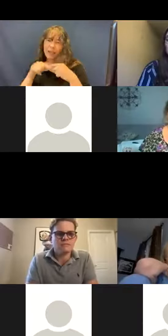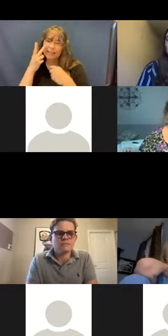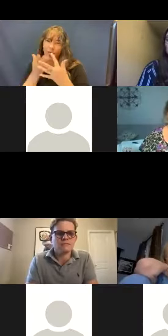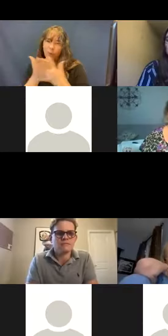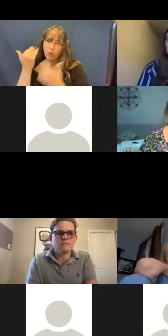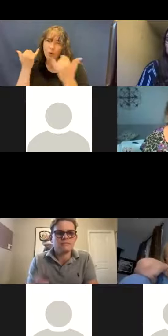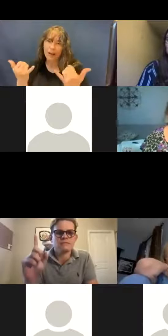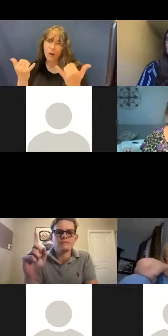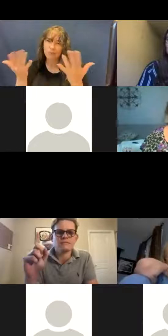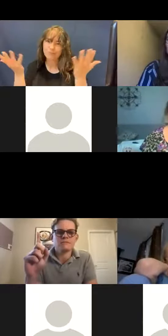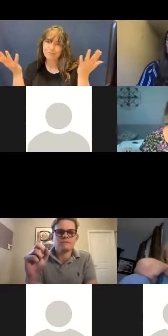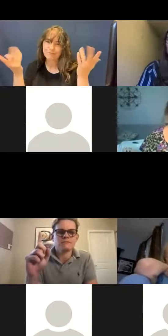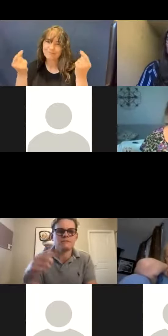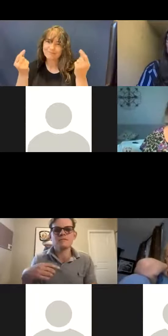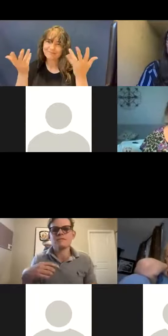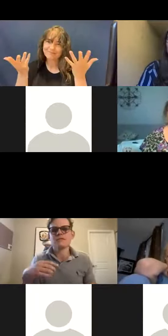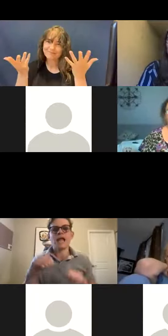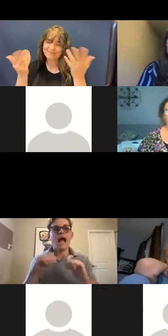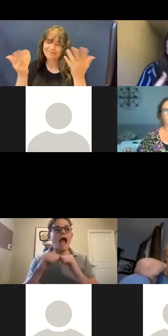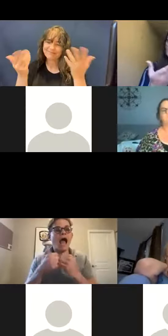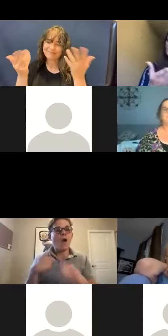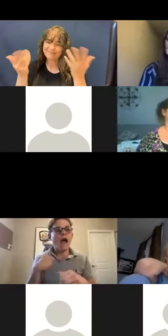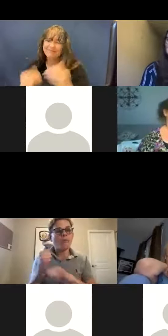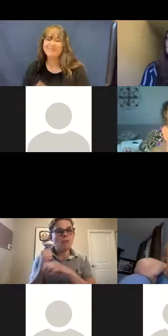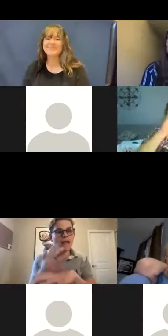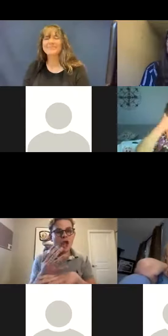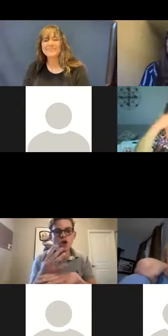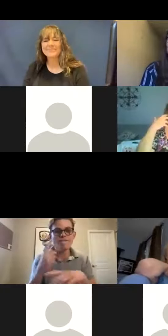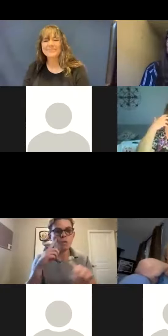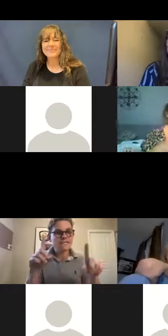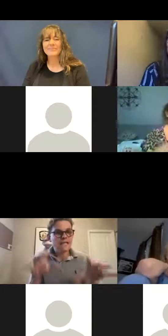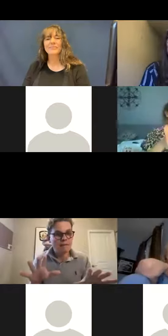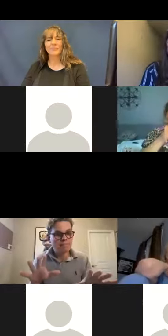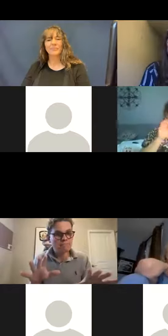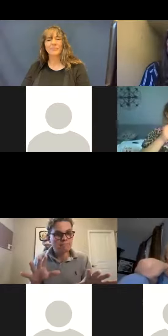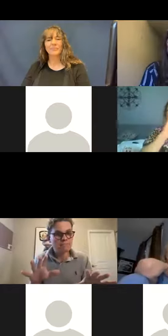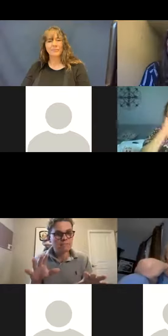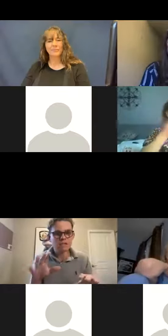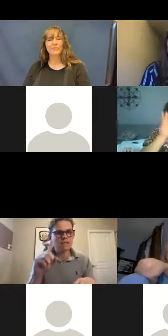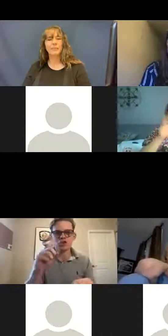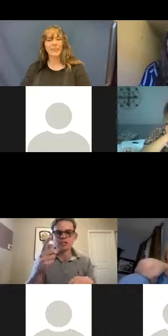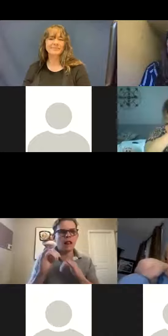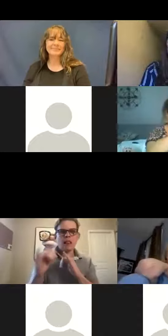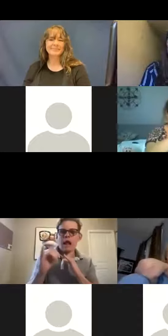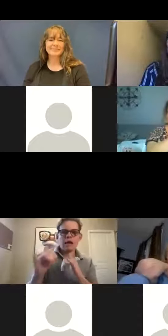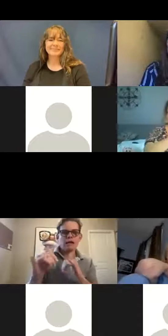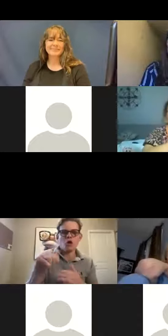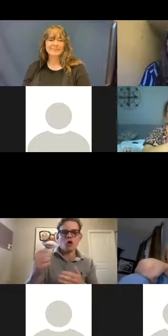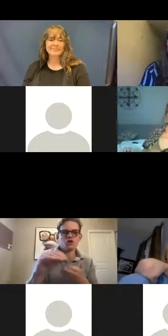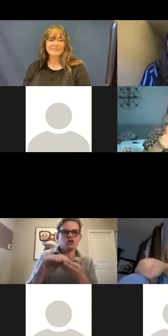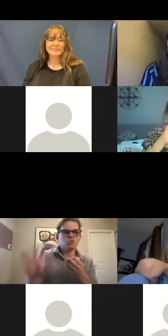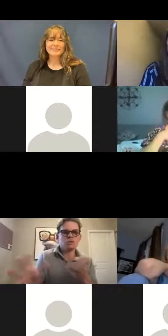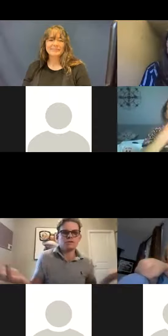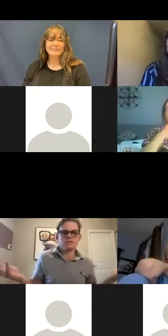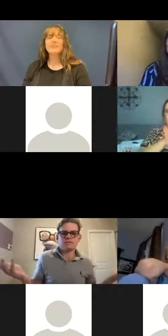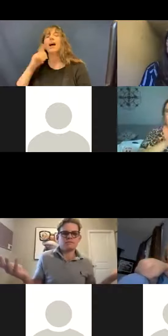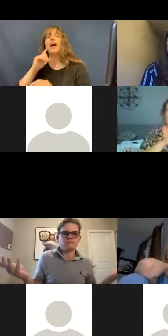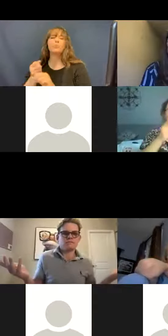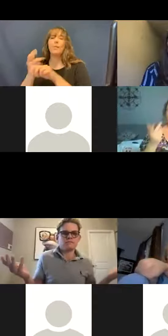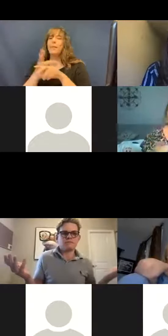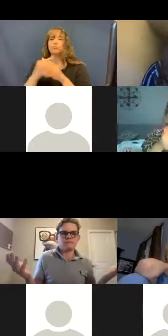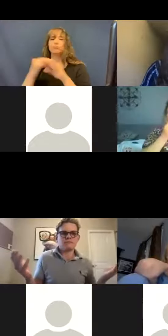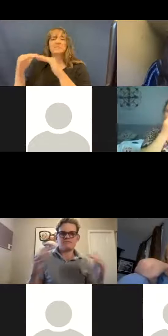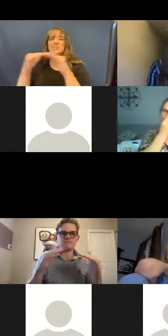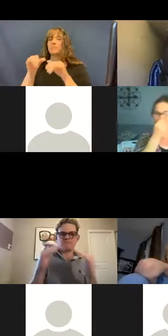This is Tyler. I prepare for an exam just like any other student does.